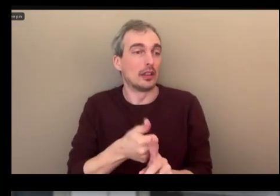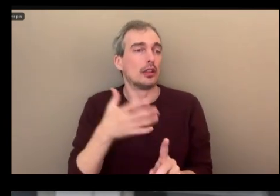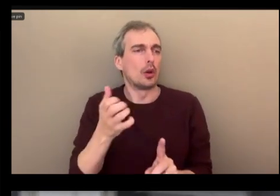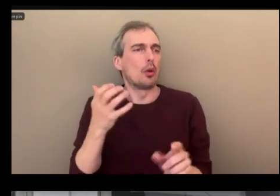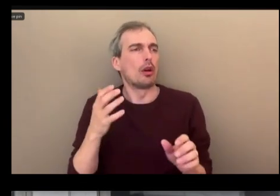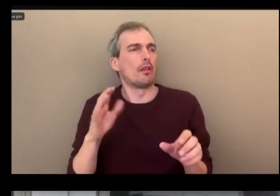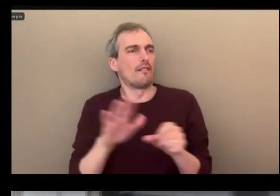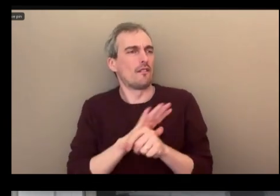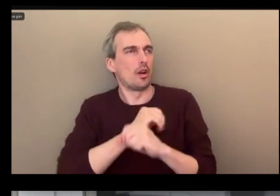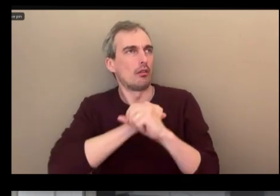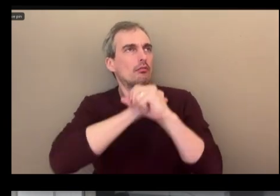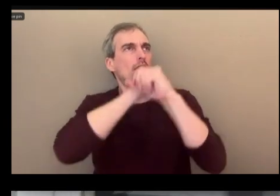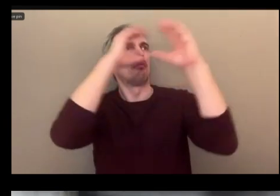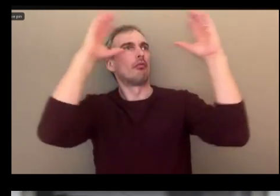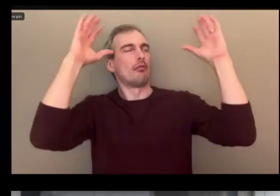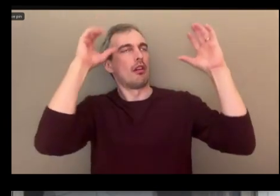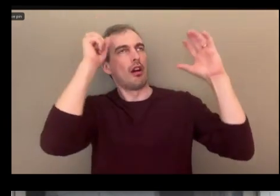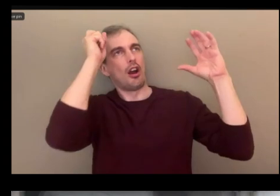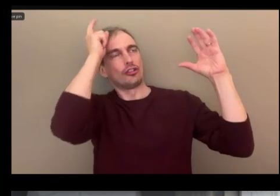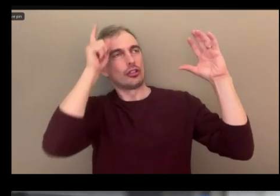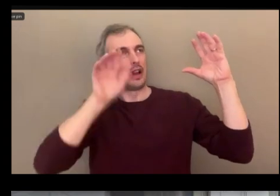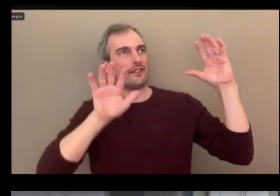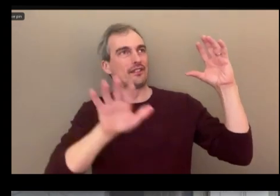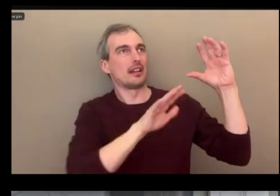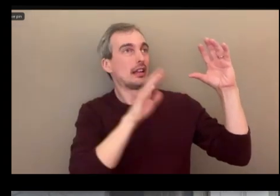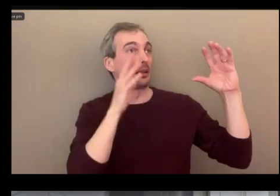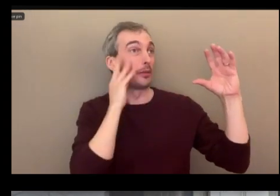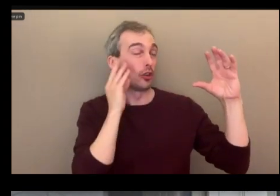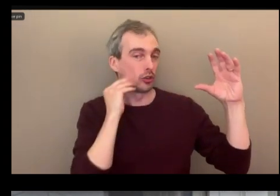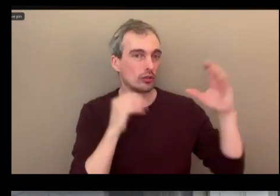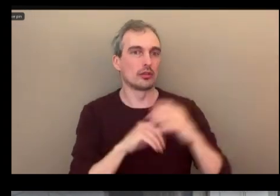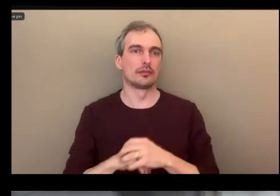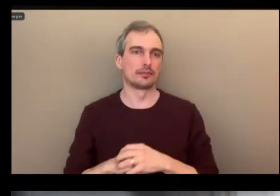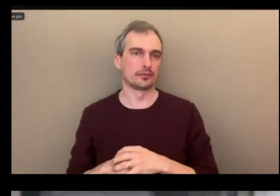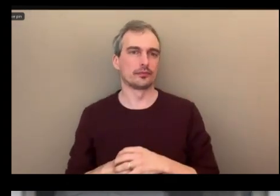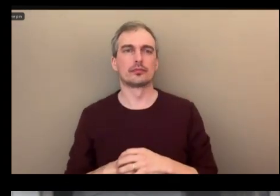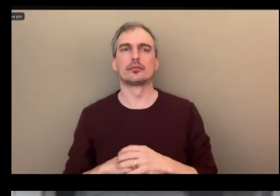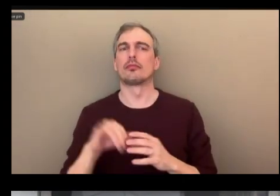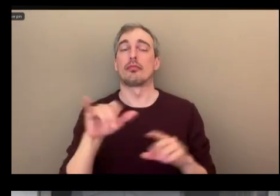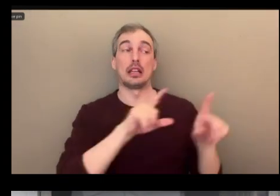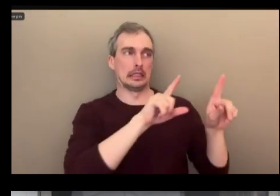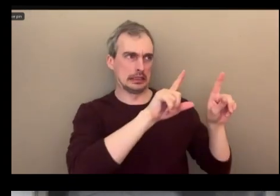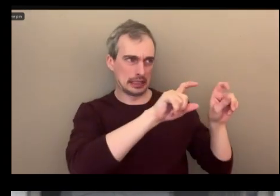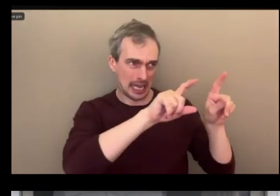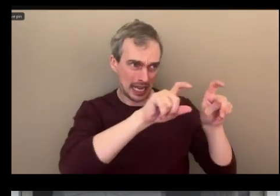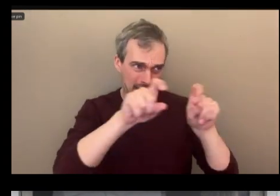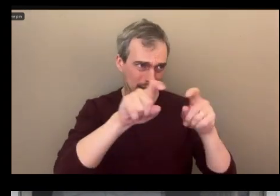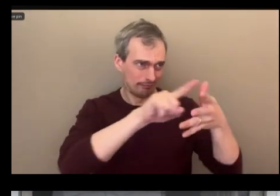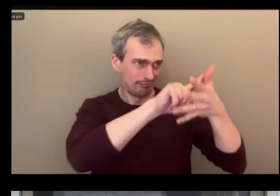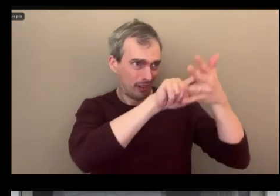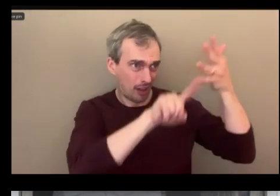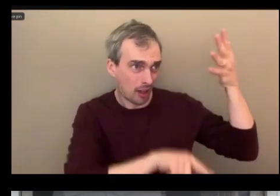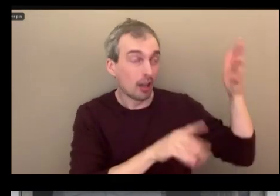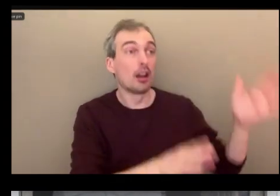And you'll hear this a lot from me. We want customers to come in, we want employees to come in, we want pretty much anybody to come in. Don't really care who you are.